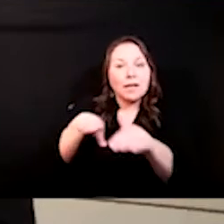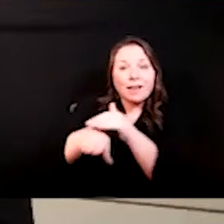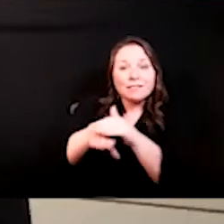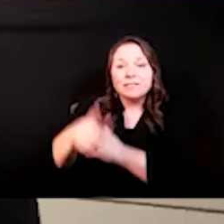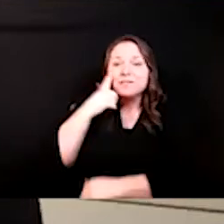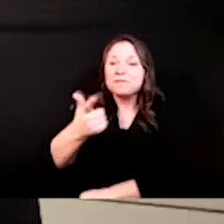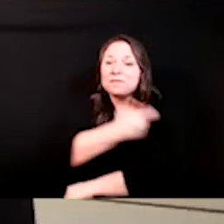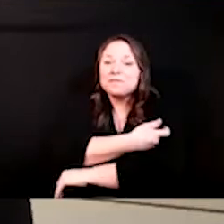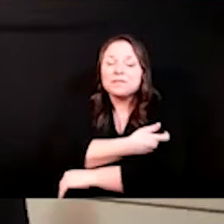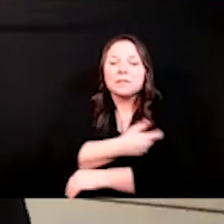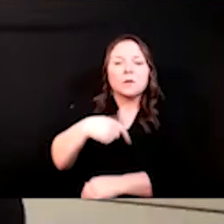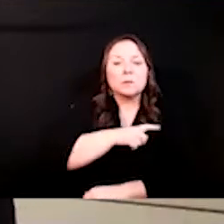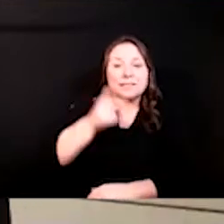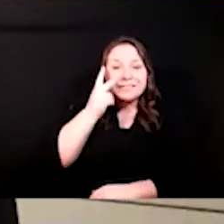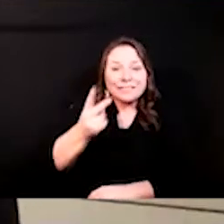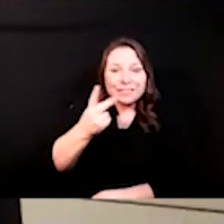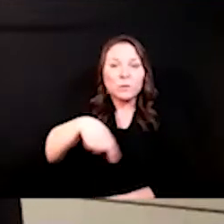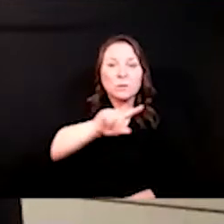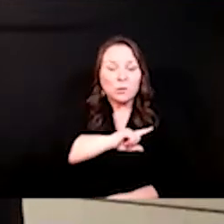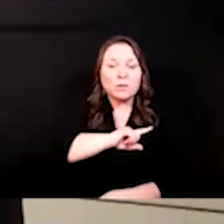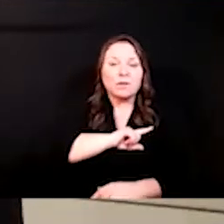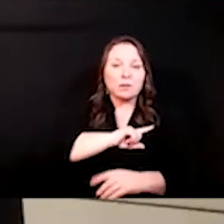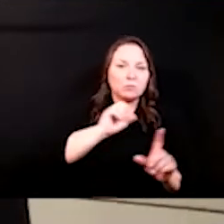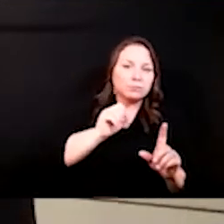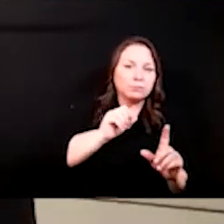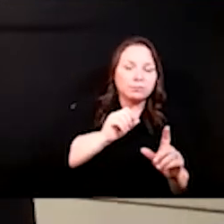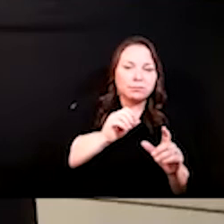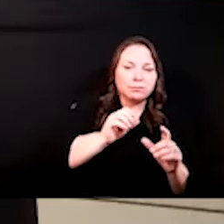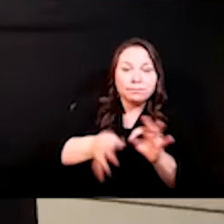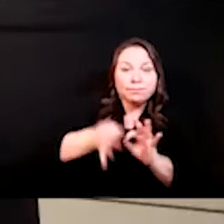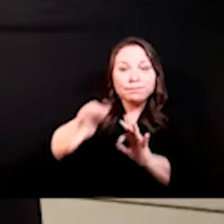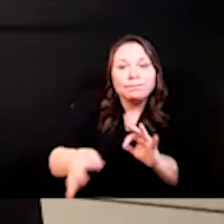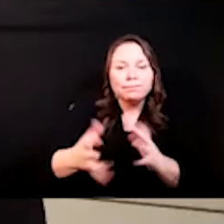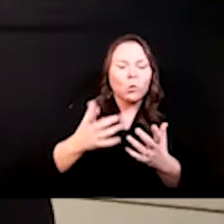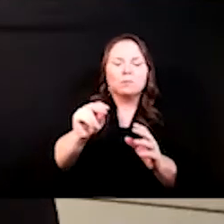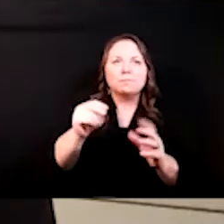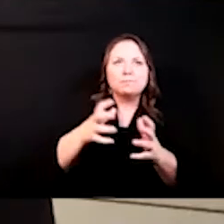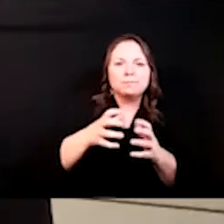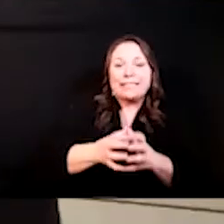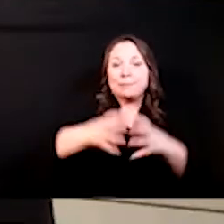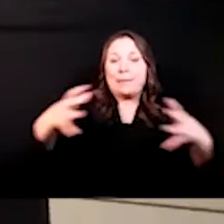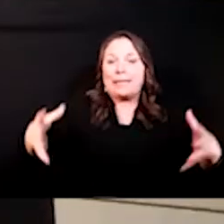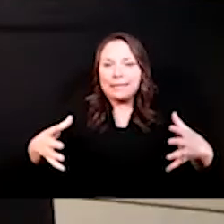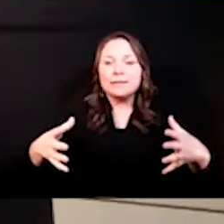OF ACCESS TO THE VACCINE, WE' RE SEEING ELIGIBILITY EXPAND IN MANY CASES BUT DO WE HAVE A SENSE OF